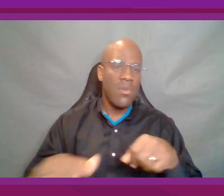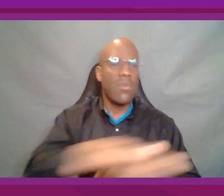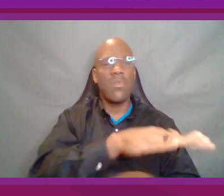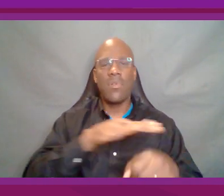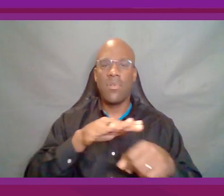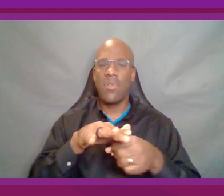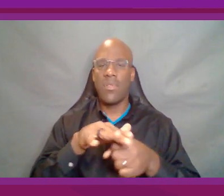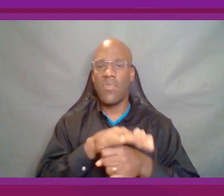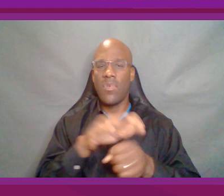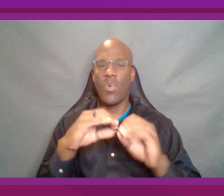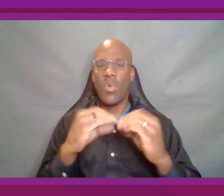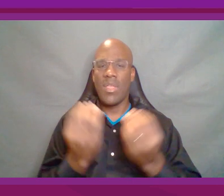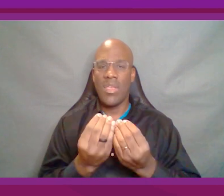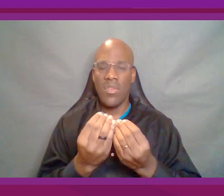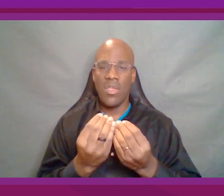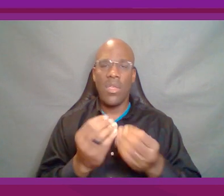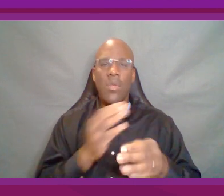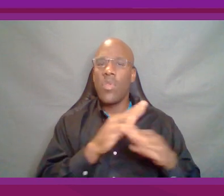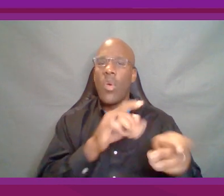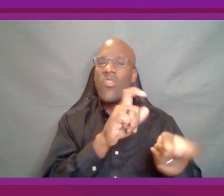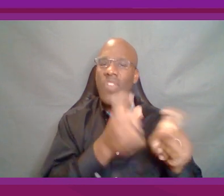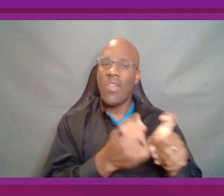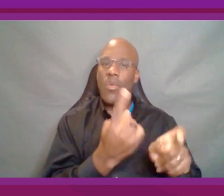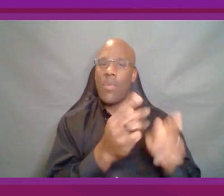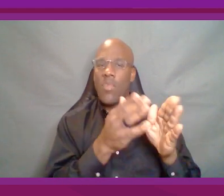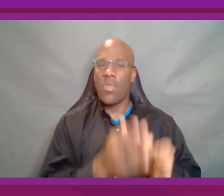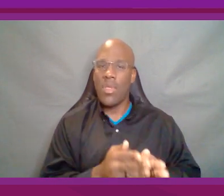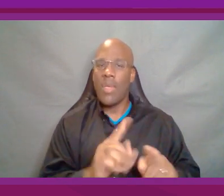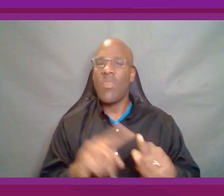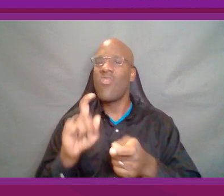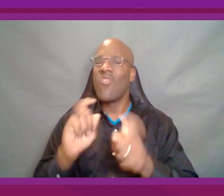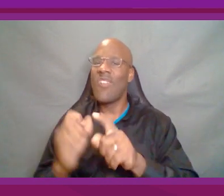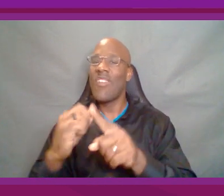I'm changing the environment versus changing the individual to fit the environment that they have.